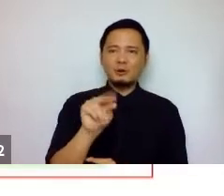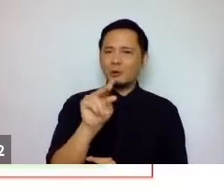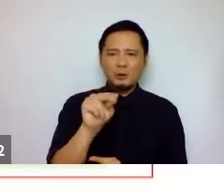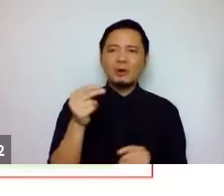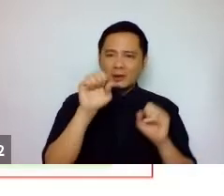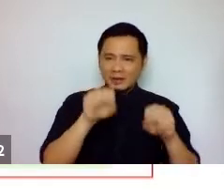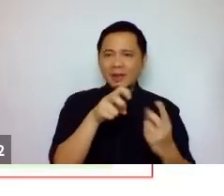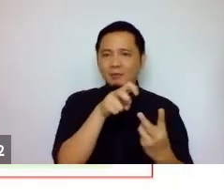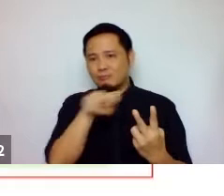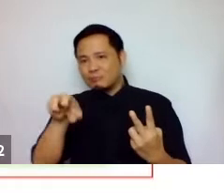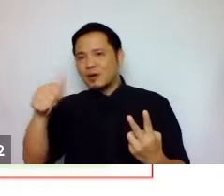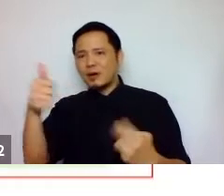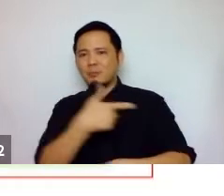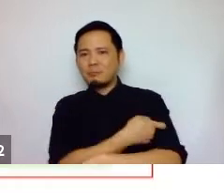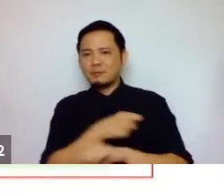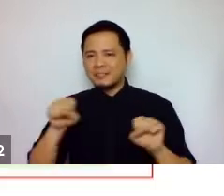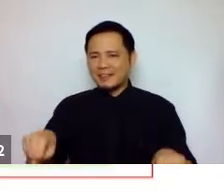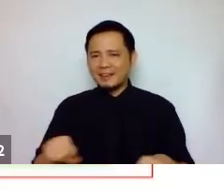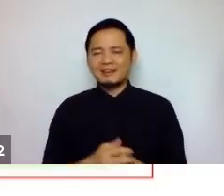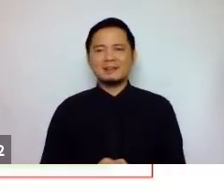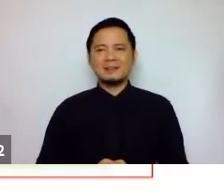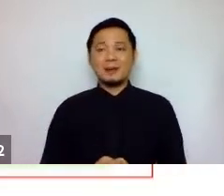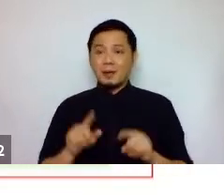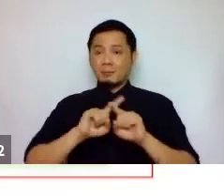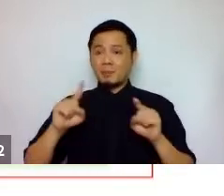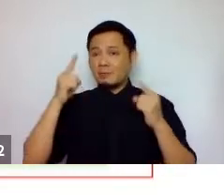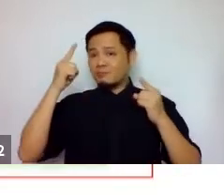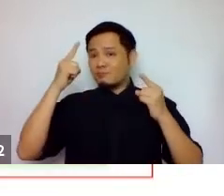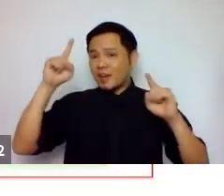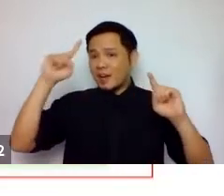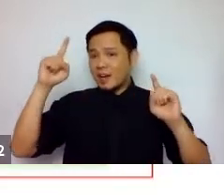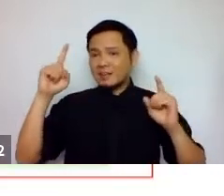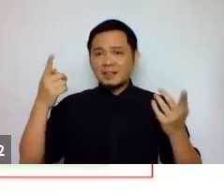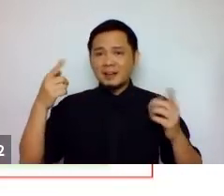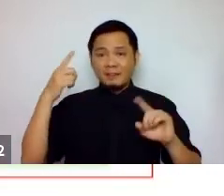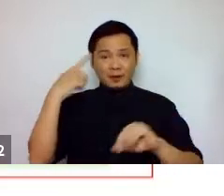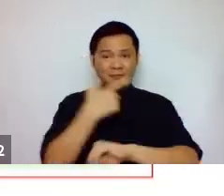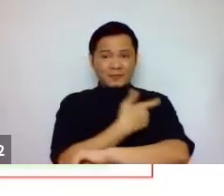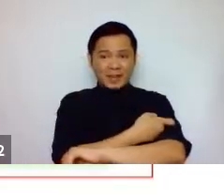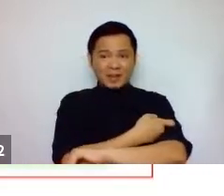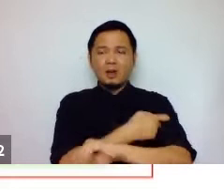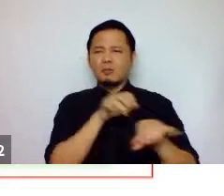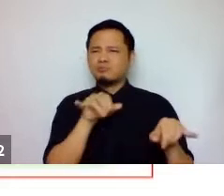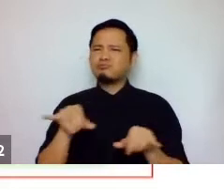But on the vaccine efficacy against severe COVID, they are all the same.